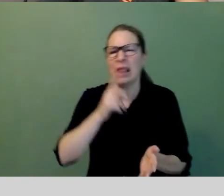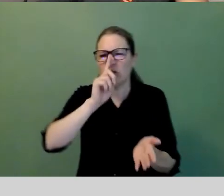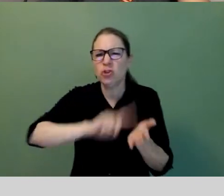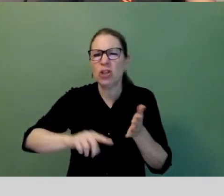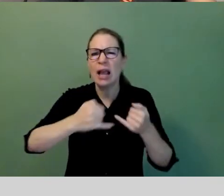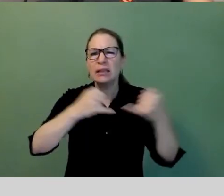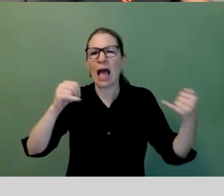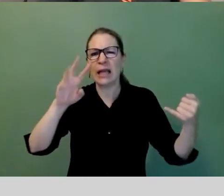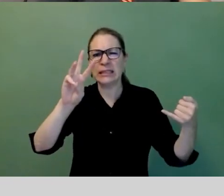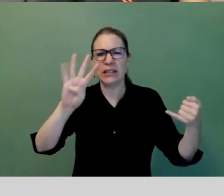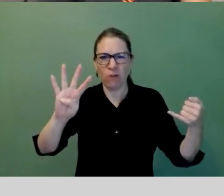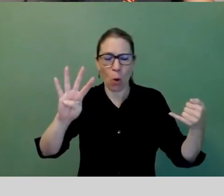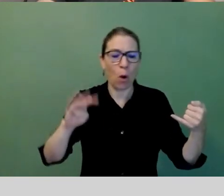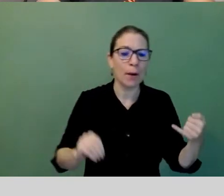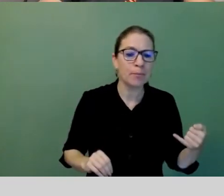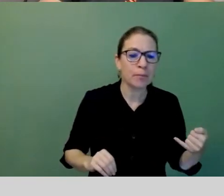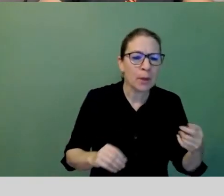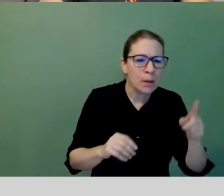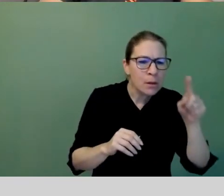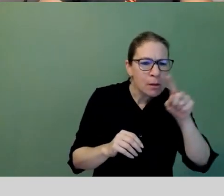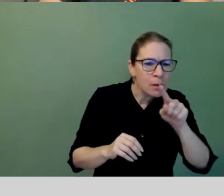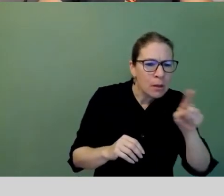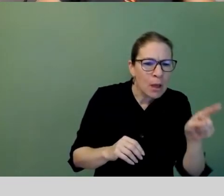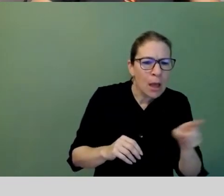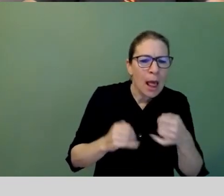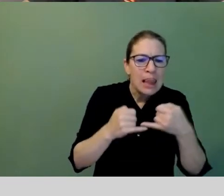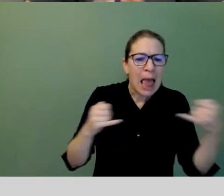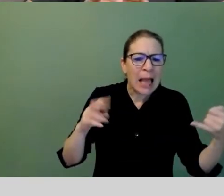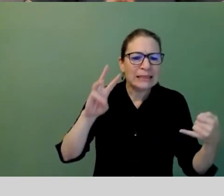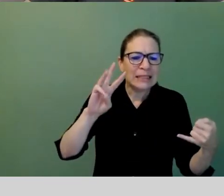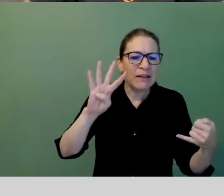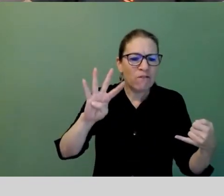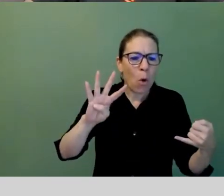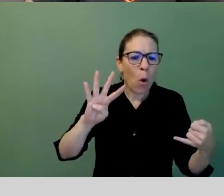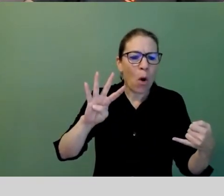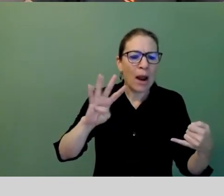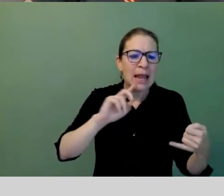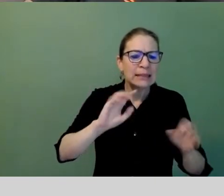So line number 64 is nothing but a class method